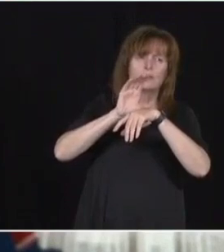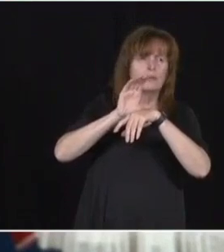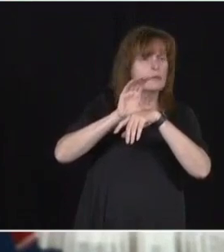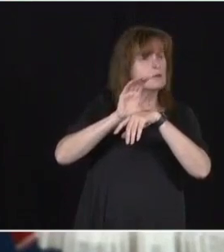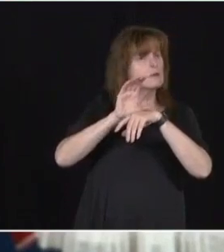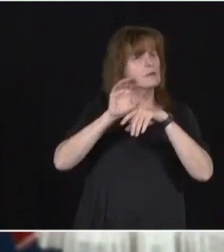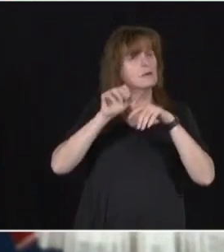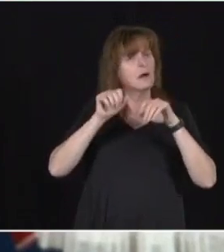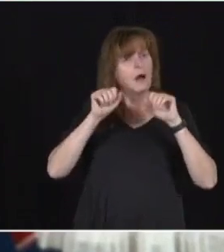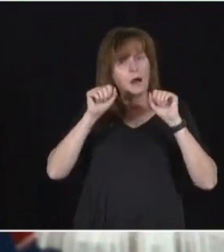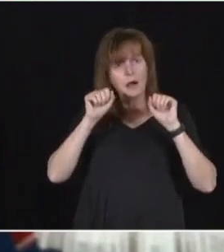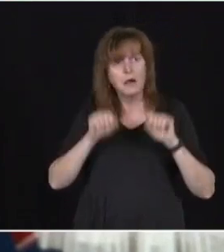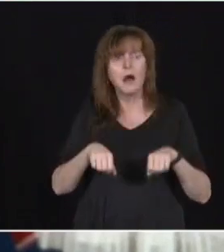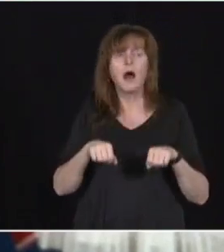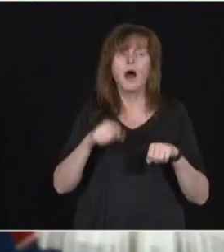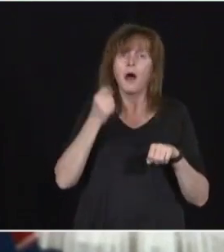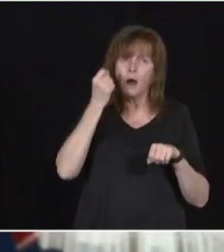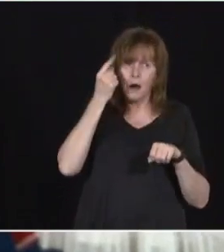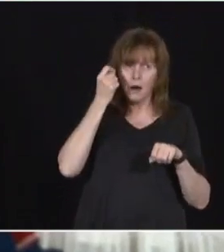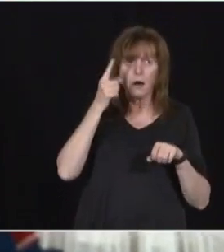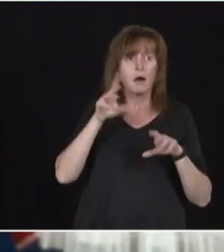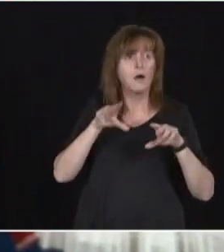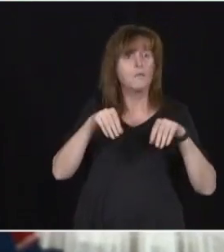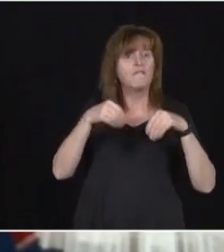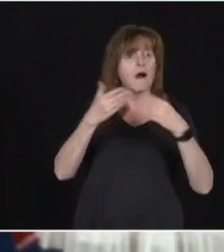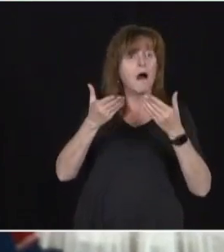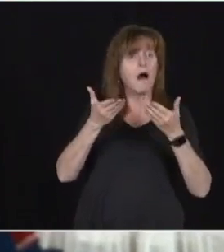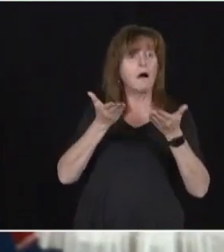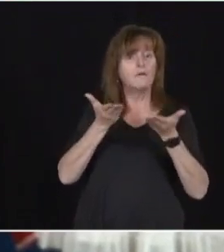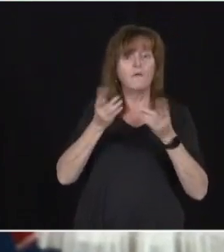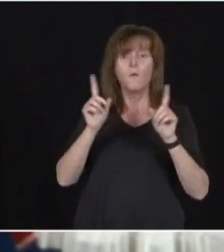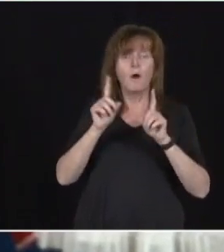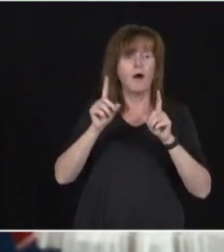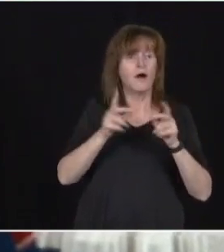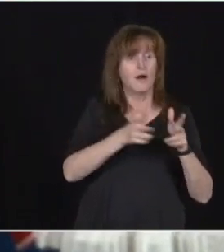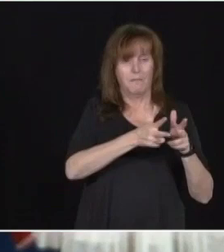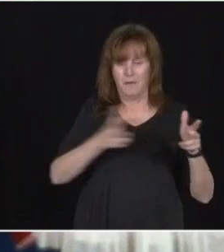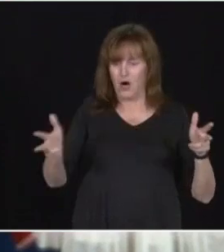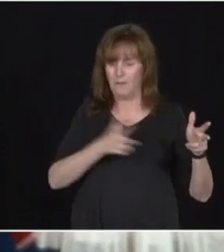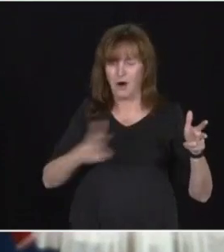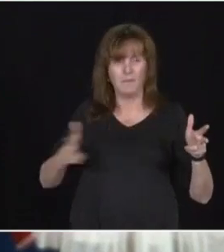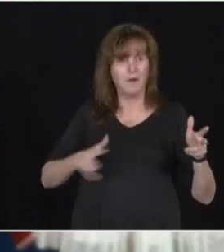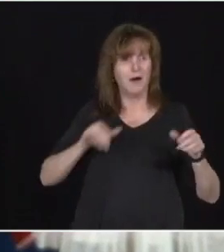parking lots. What about those in urban setting